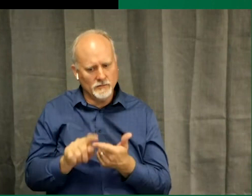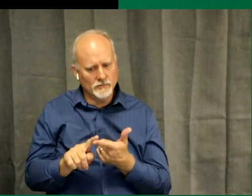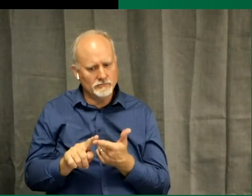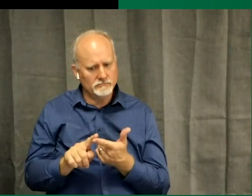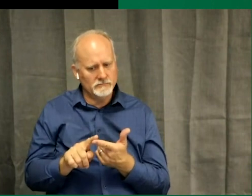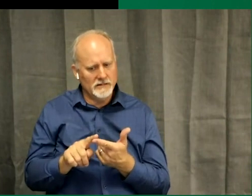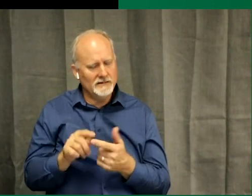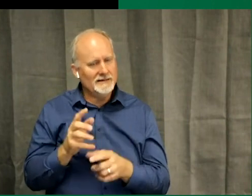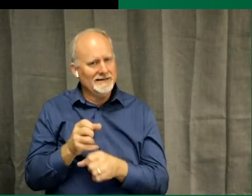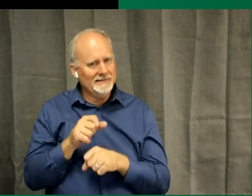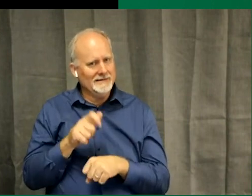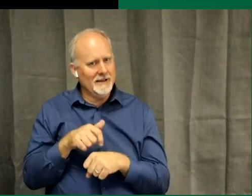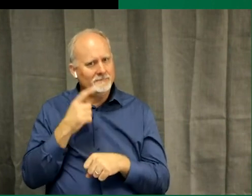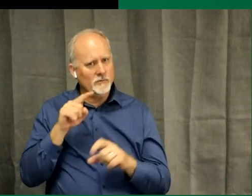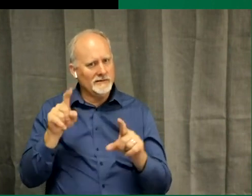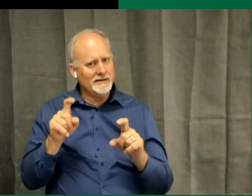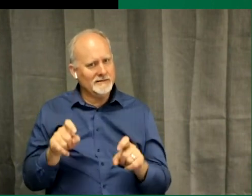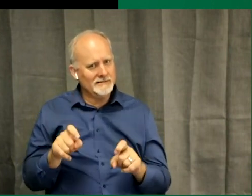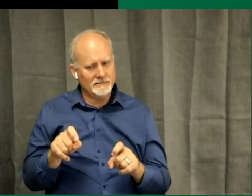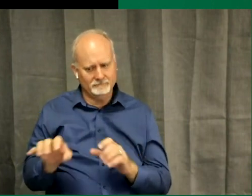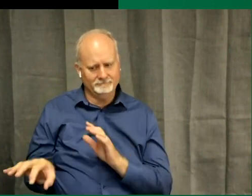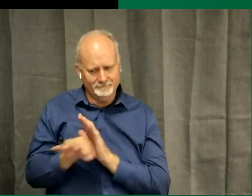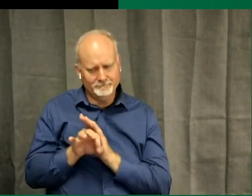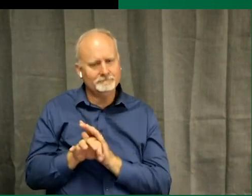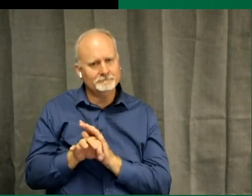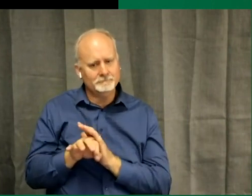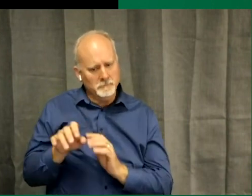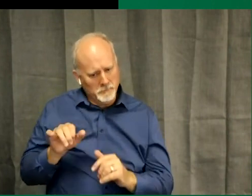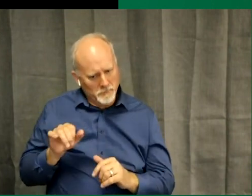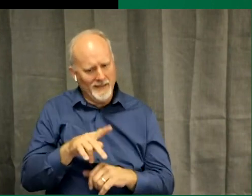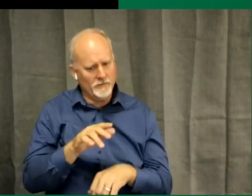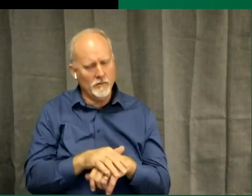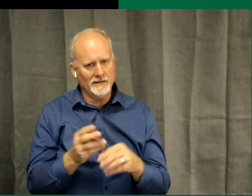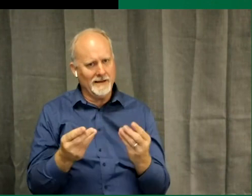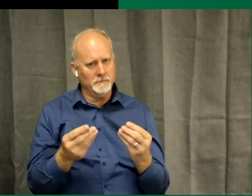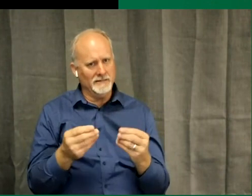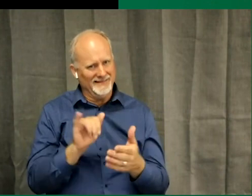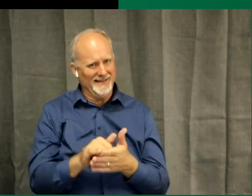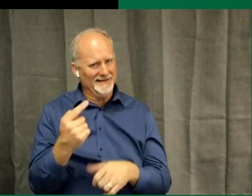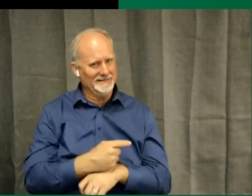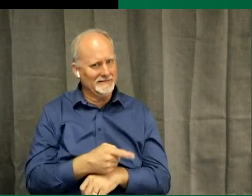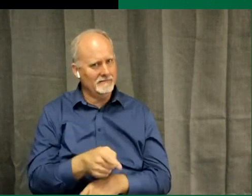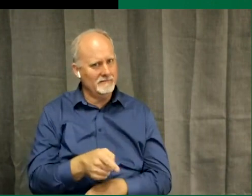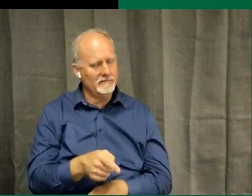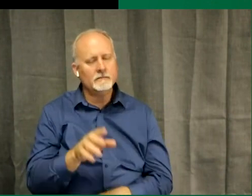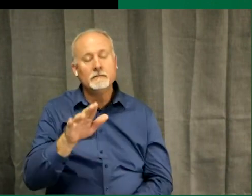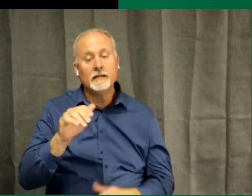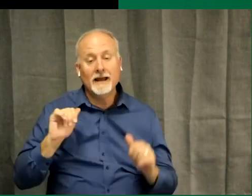their testing and pick a time to be back on campus that day athletes if you need to come back to